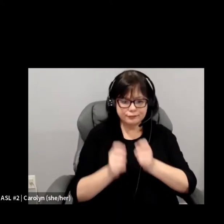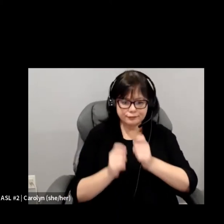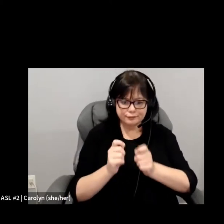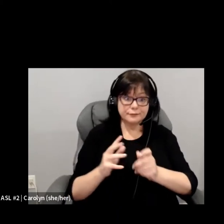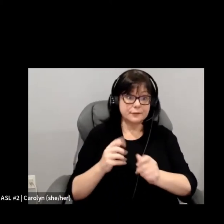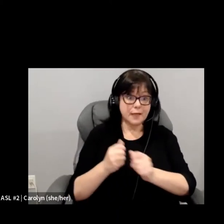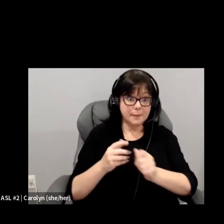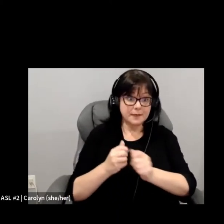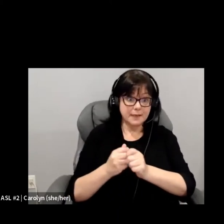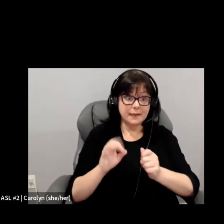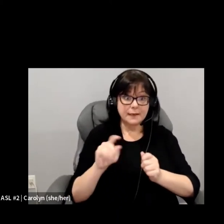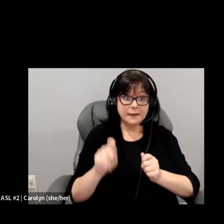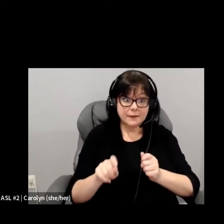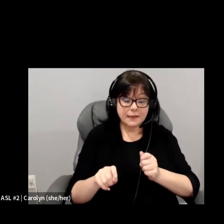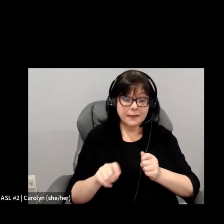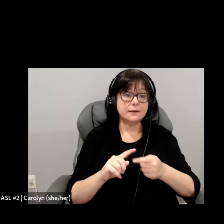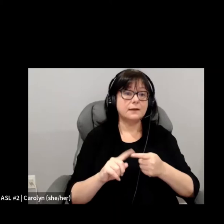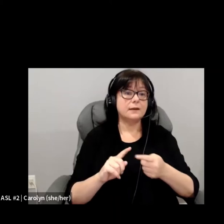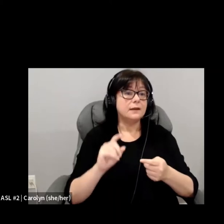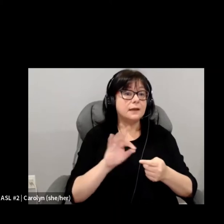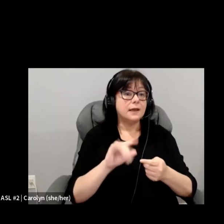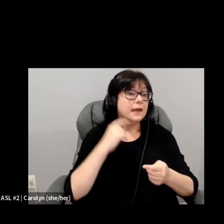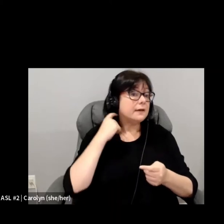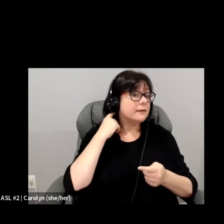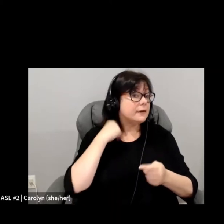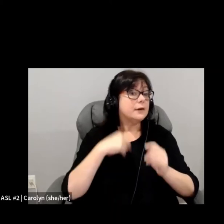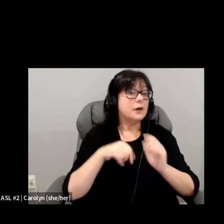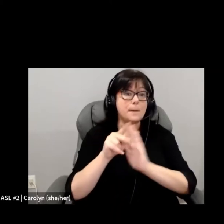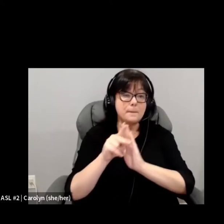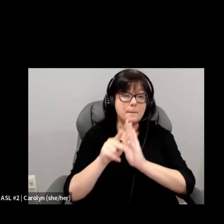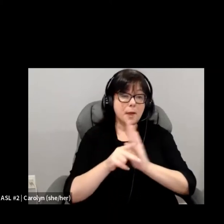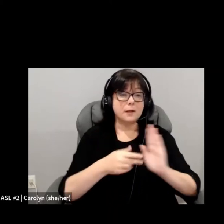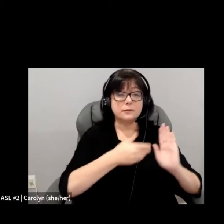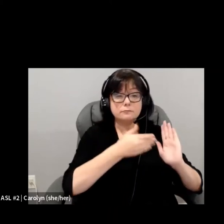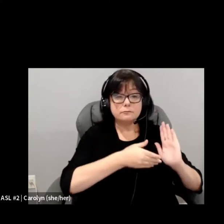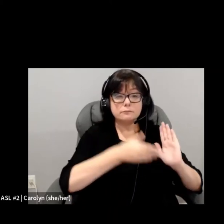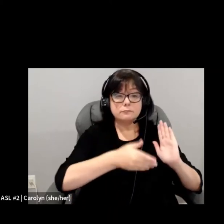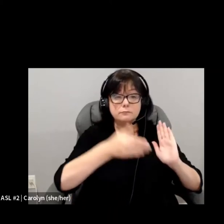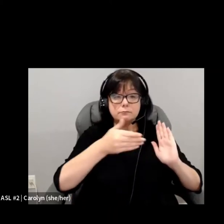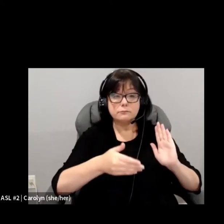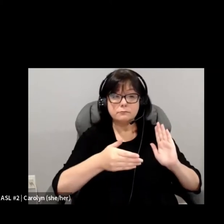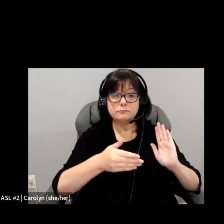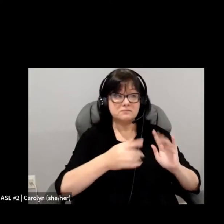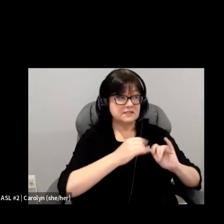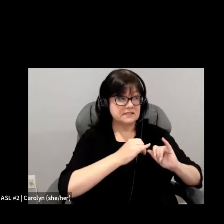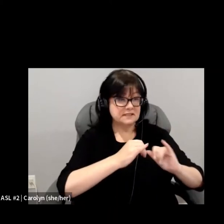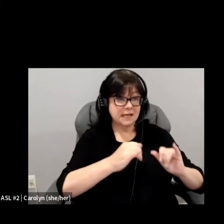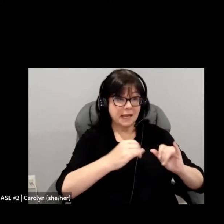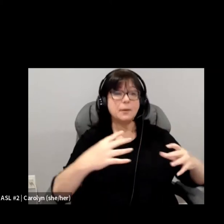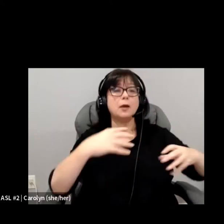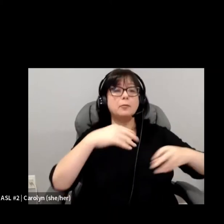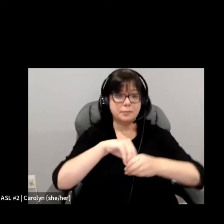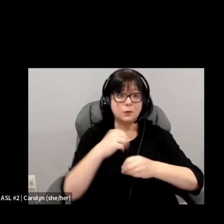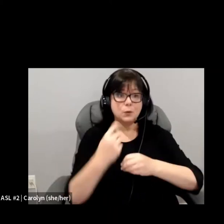CONSOLIDATING POLICIES DEVELOPED OVER TIME.